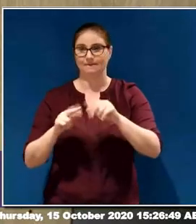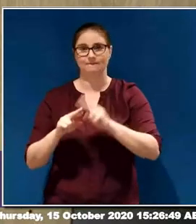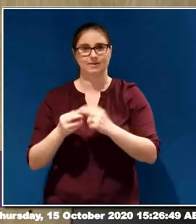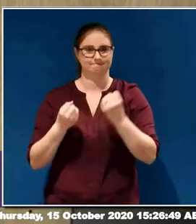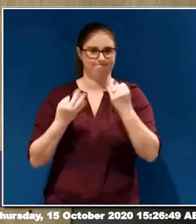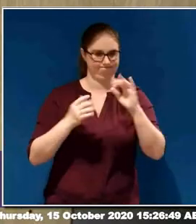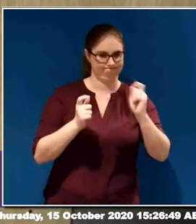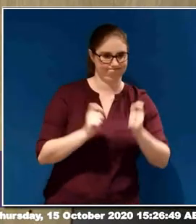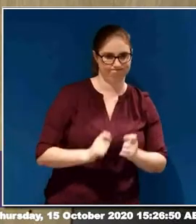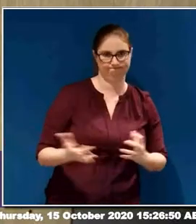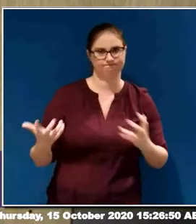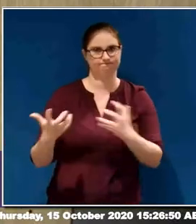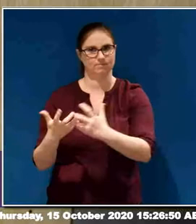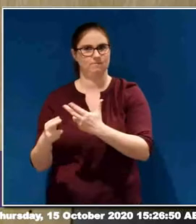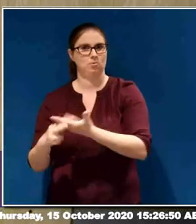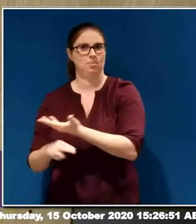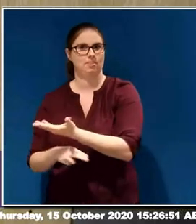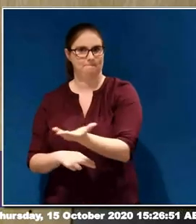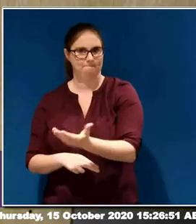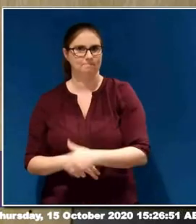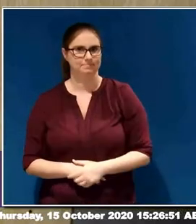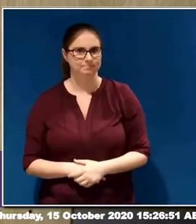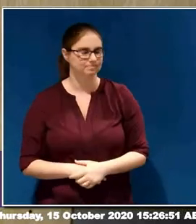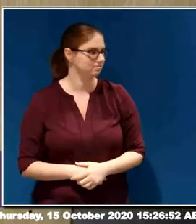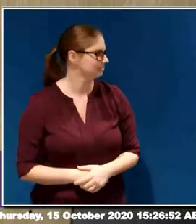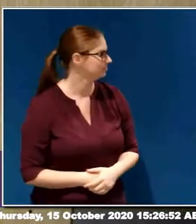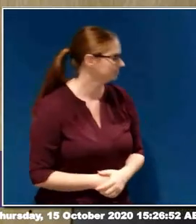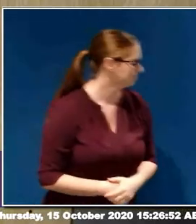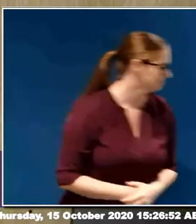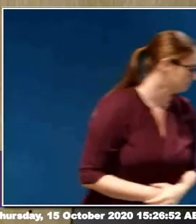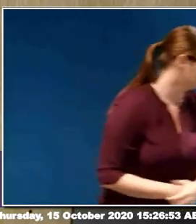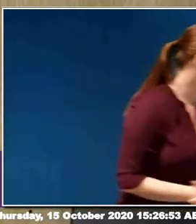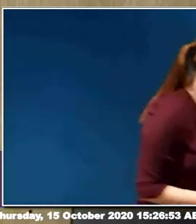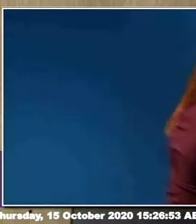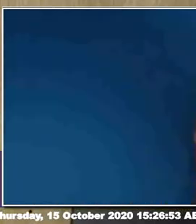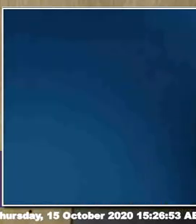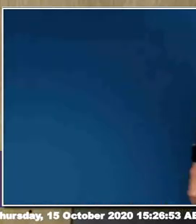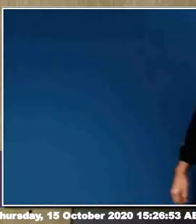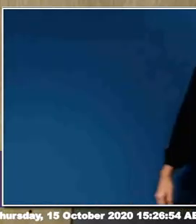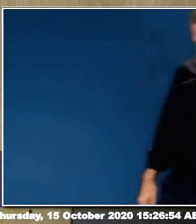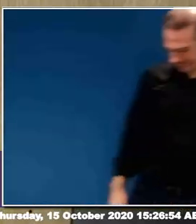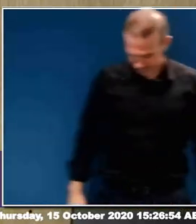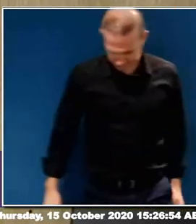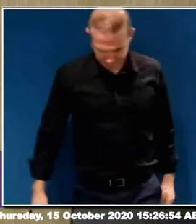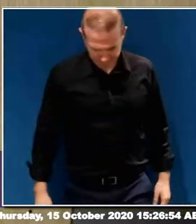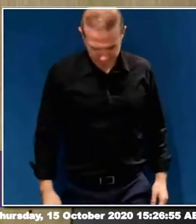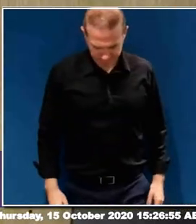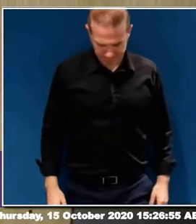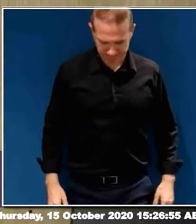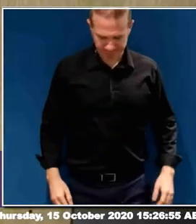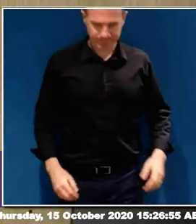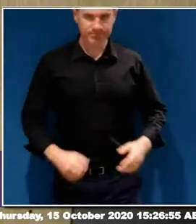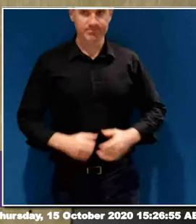So the students that I'm talking about, they also happen to be the ones that